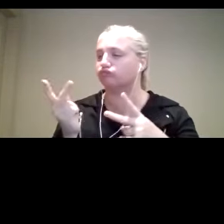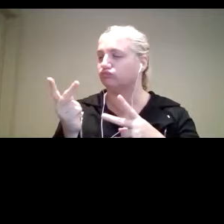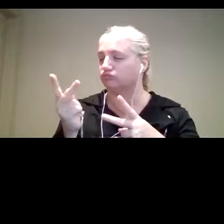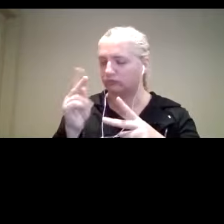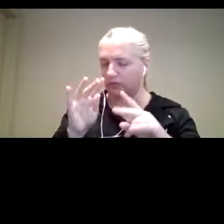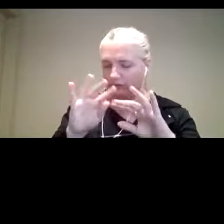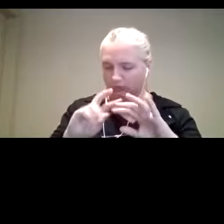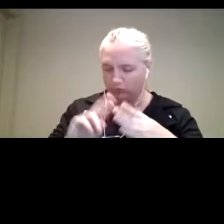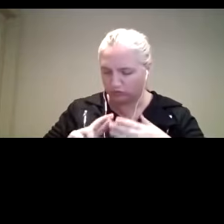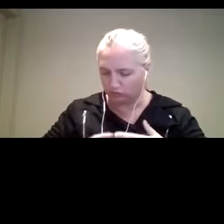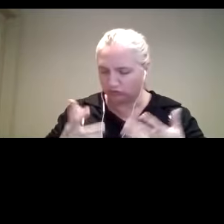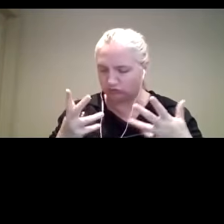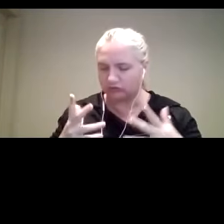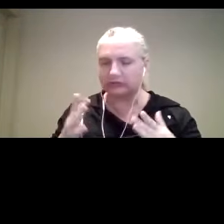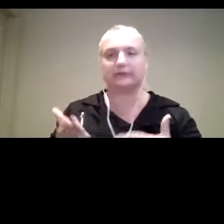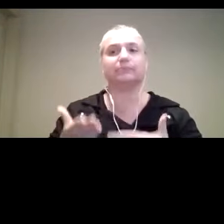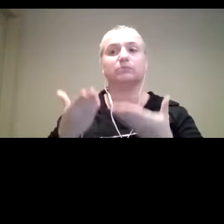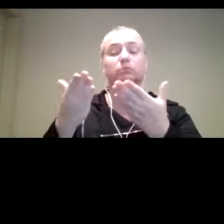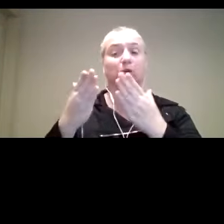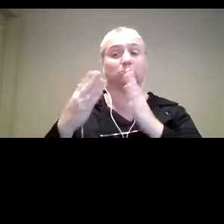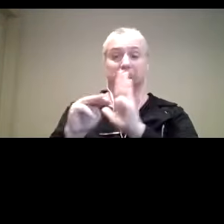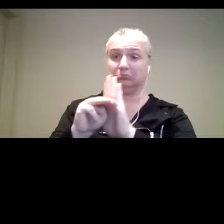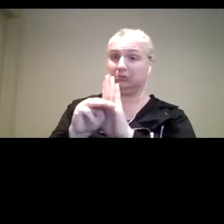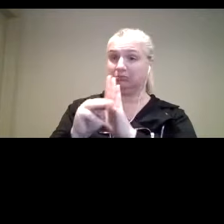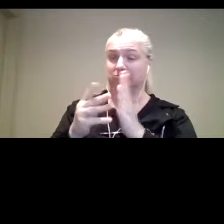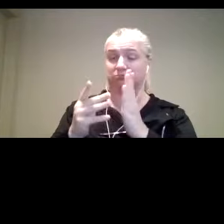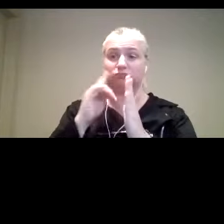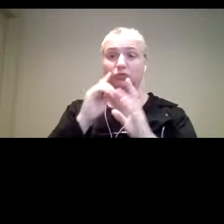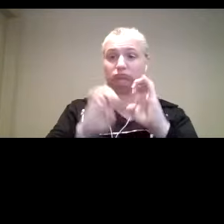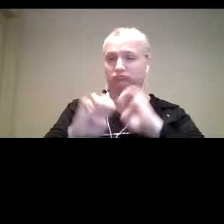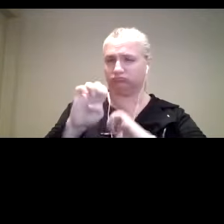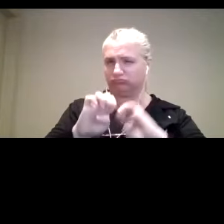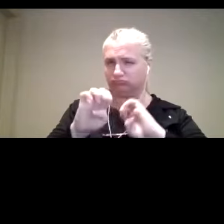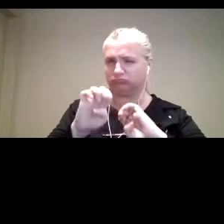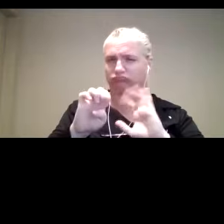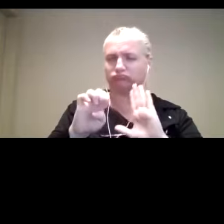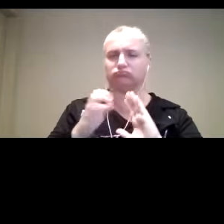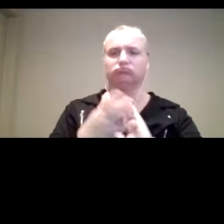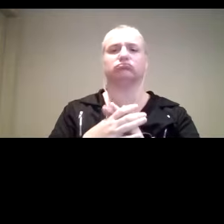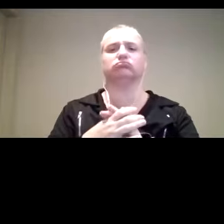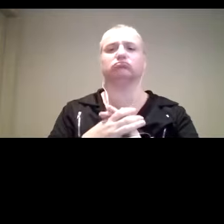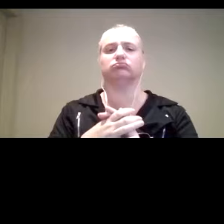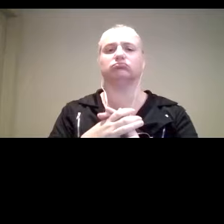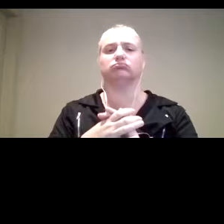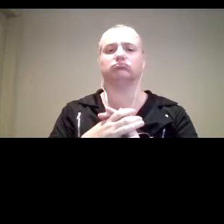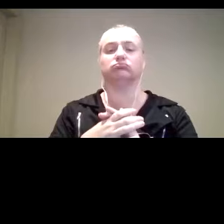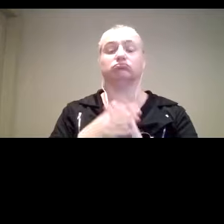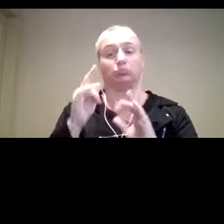for doing evaluation. And this is the model that we came up with.